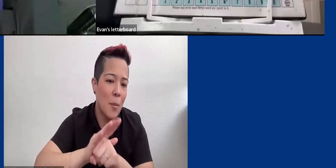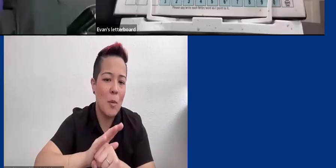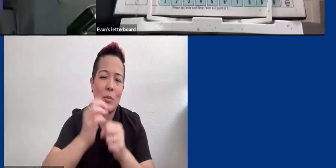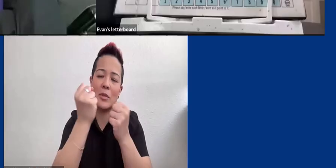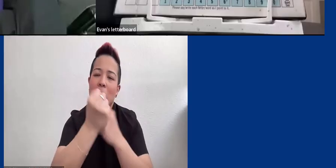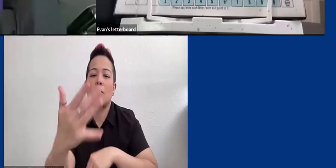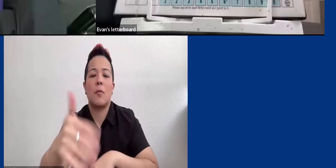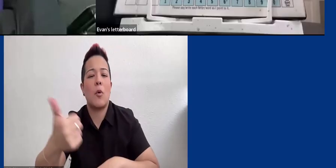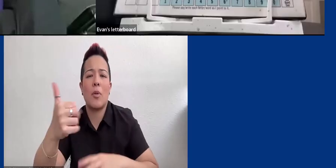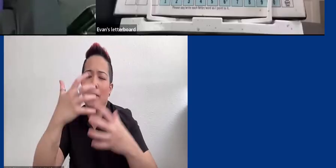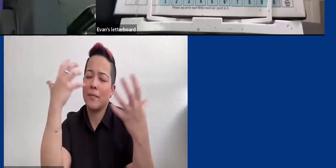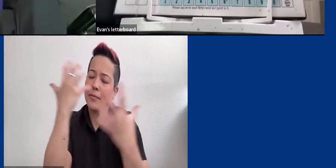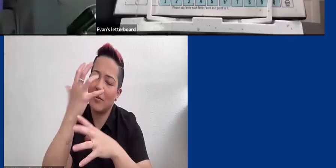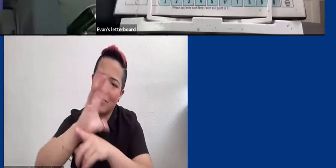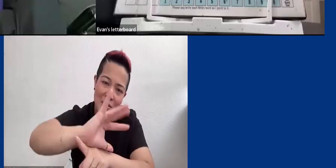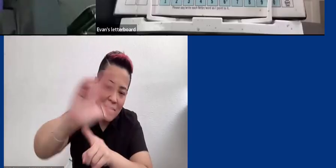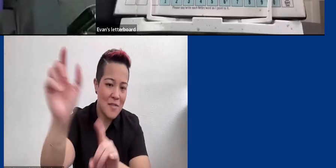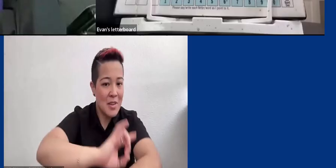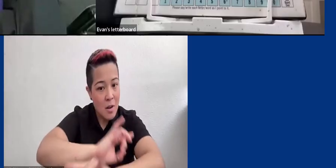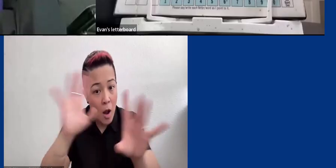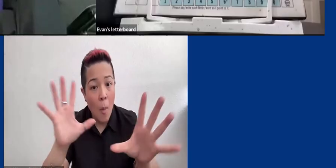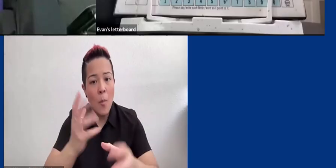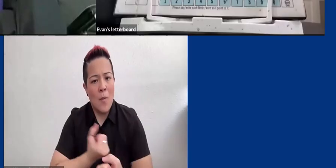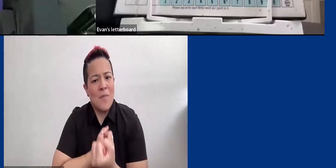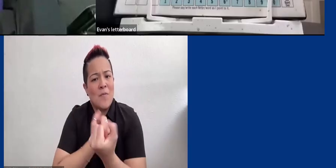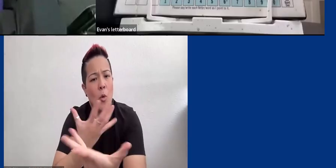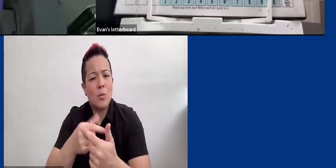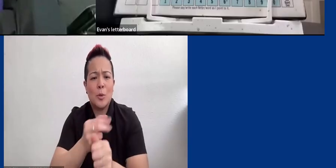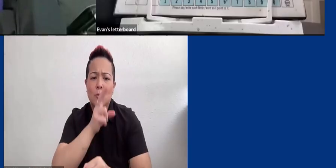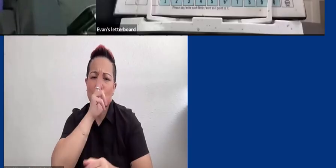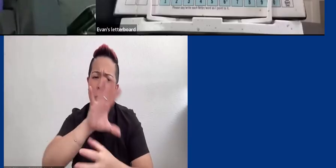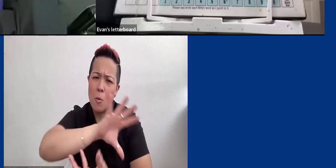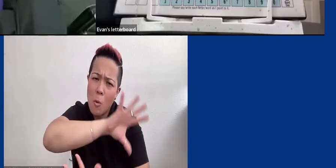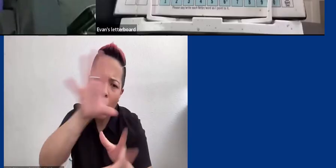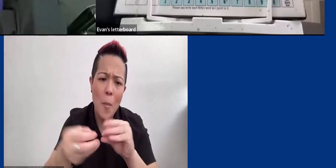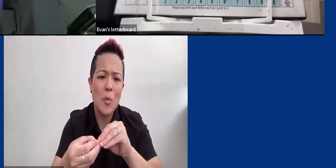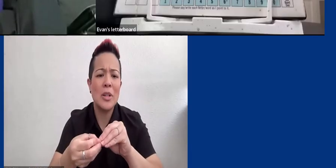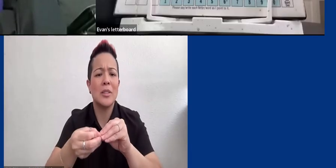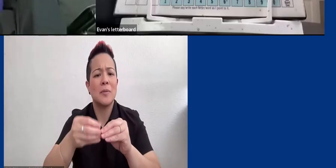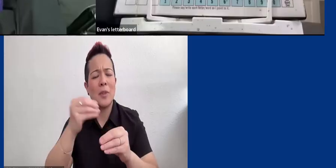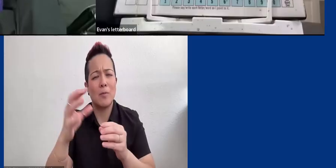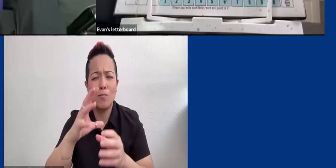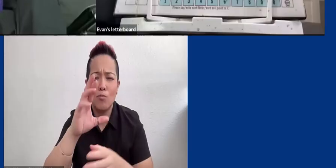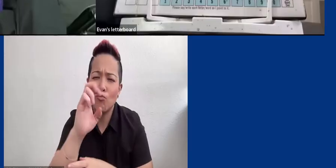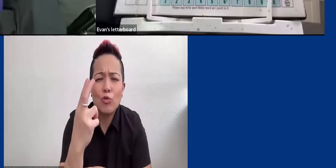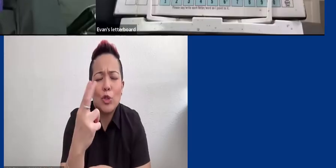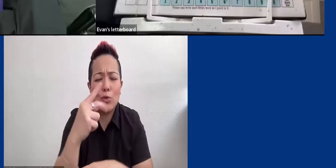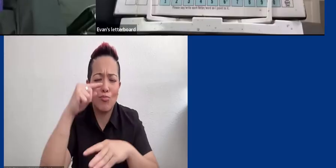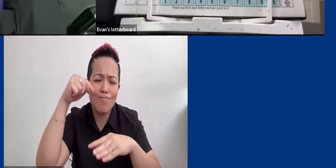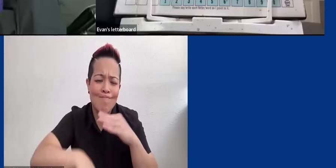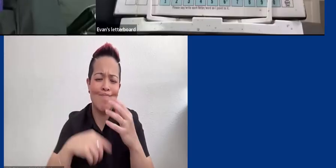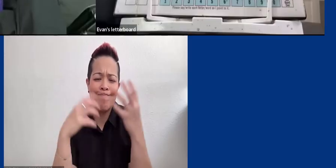ensure a comprehensive and rich archive of experience. I consciously chose this fine, concise, and